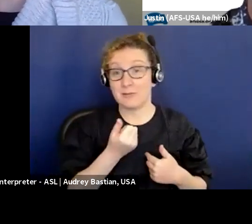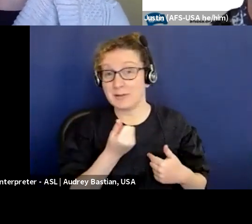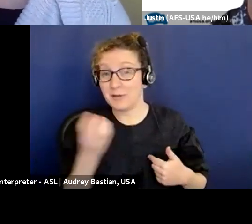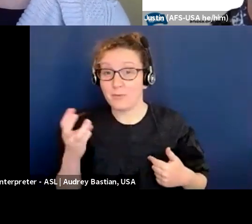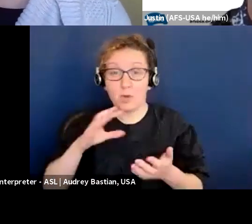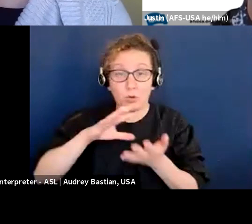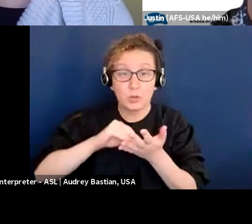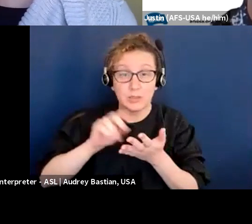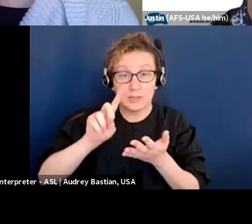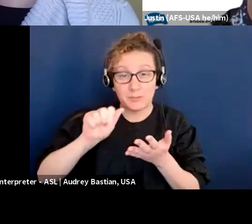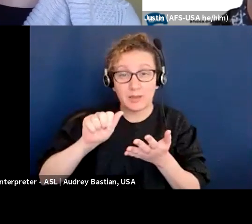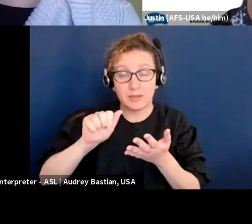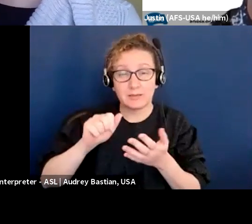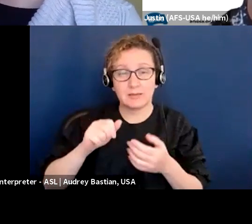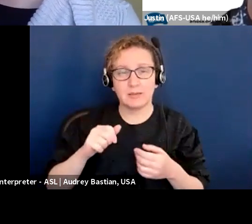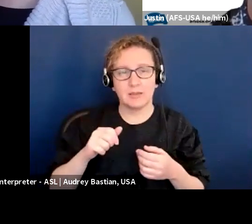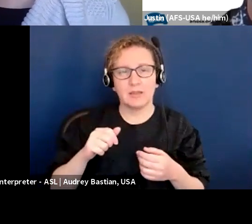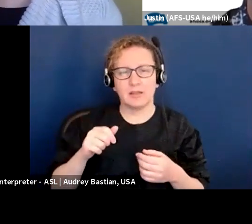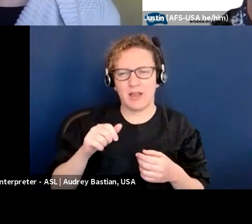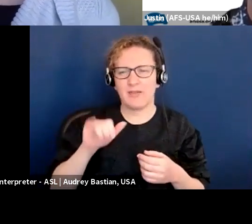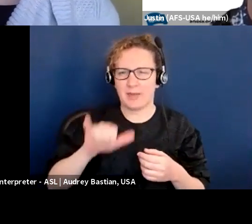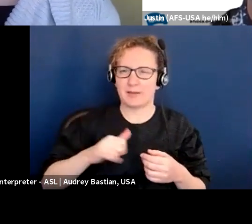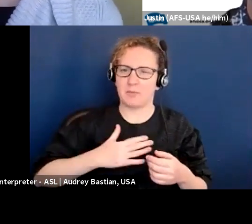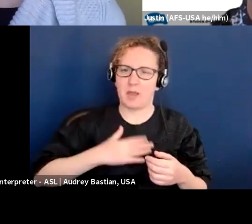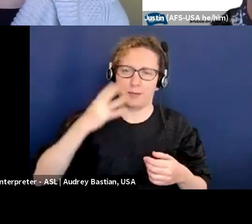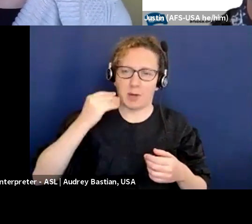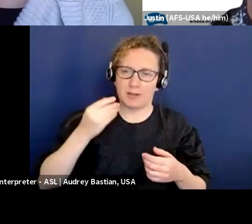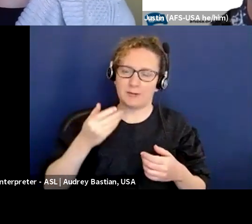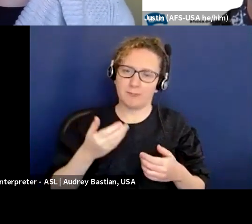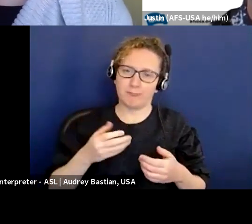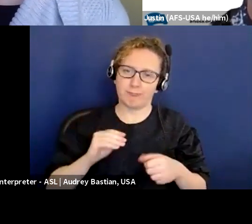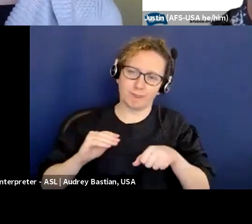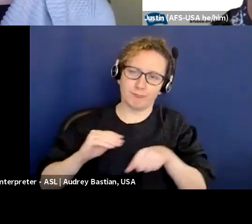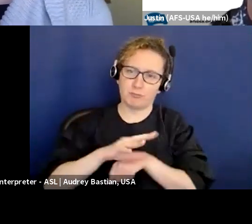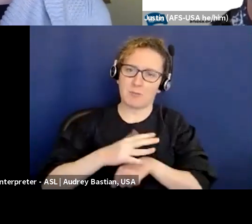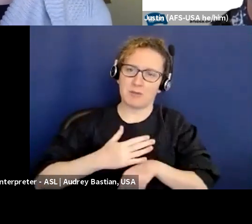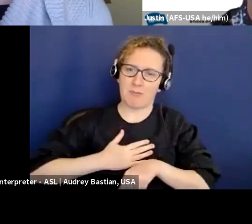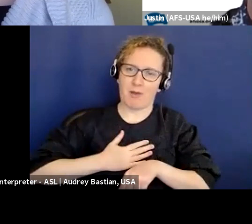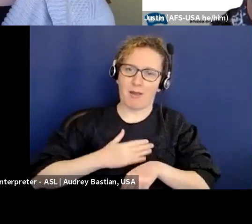disabilities and bring that experience with me. It shapes the way that I work with youth.